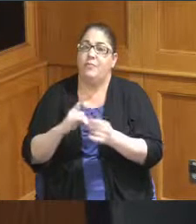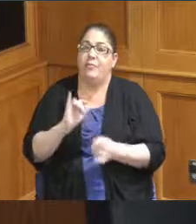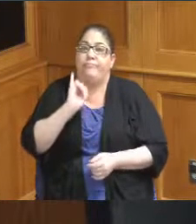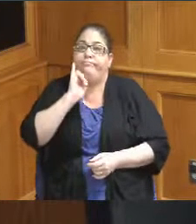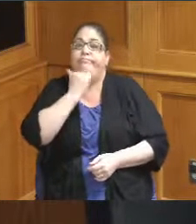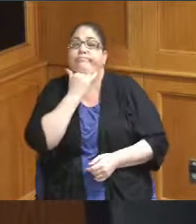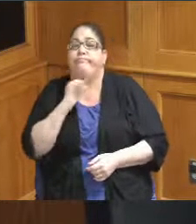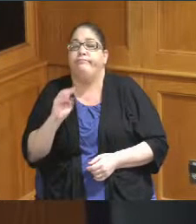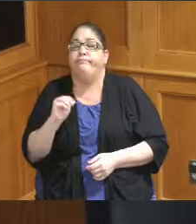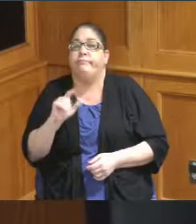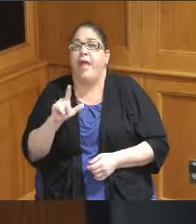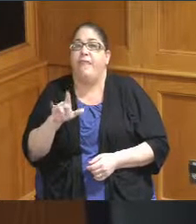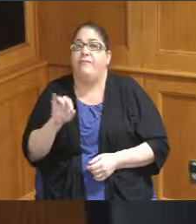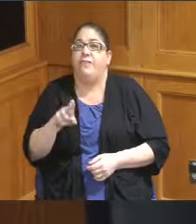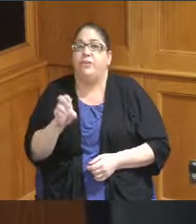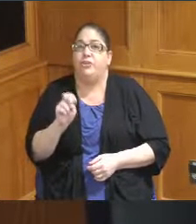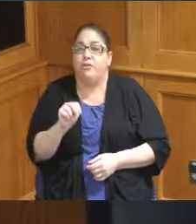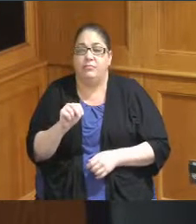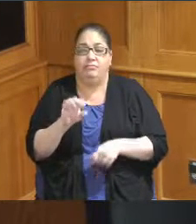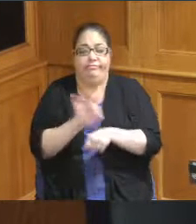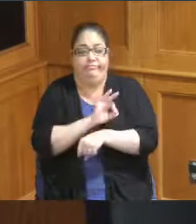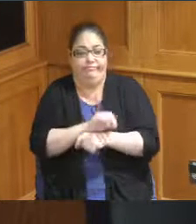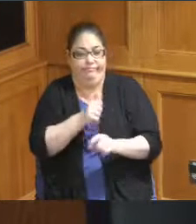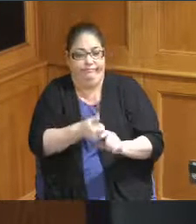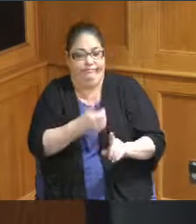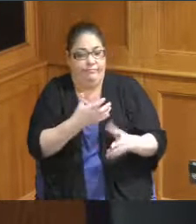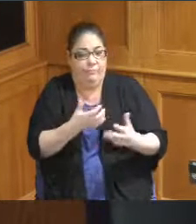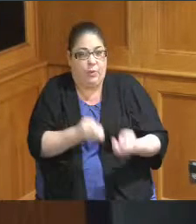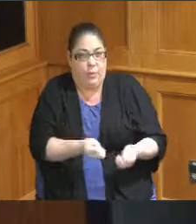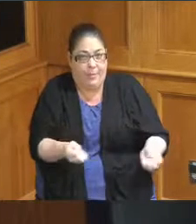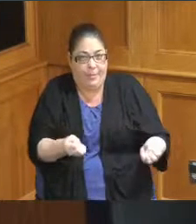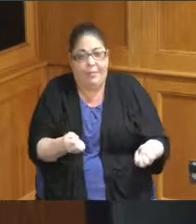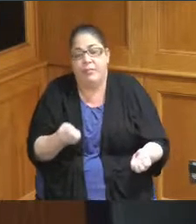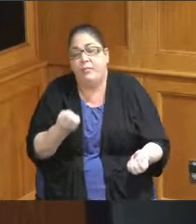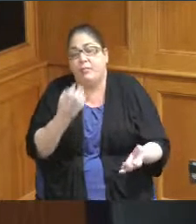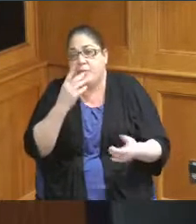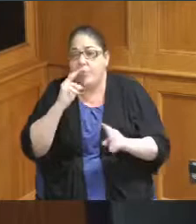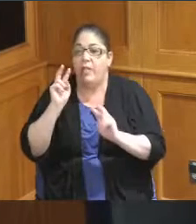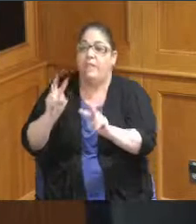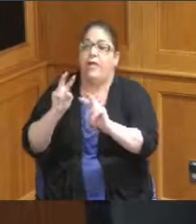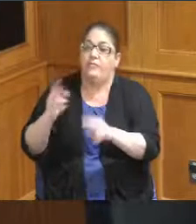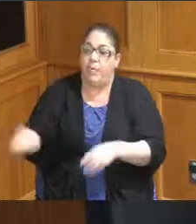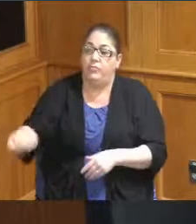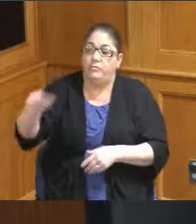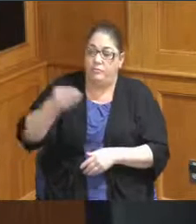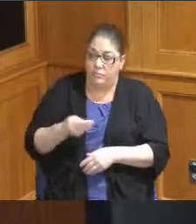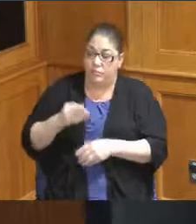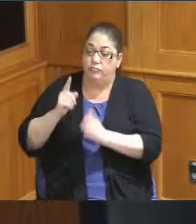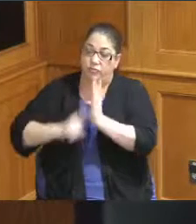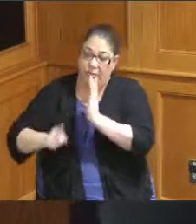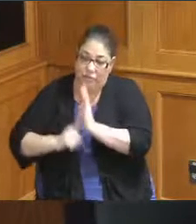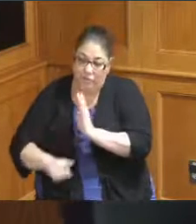we look forward to you coming back with the third party report on what that is as well as you said